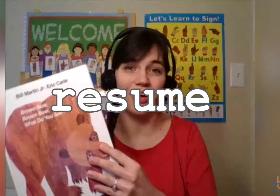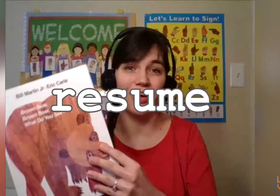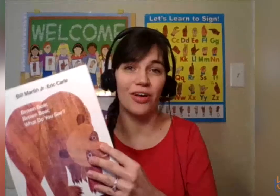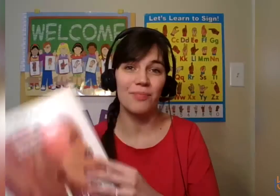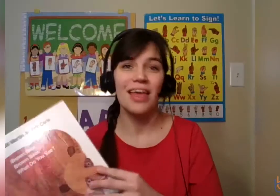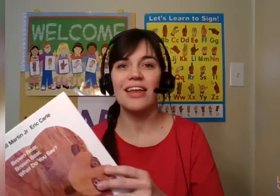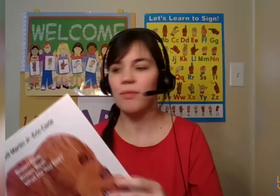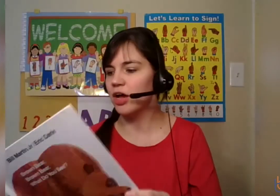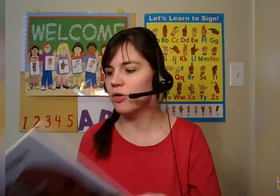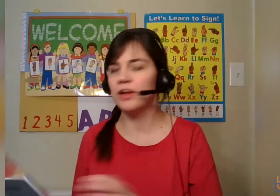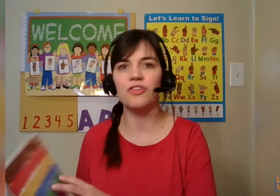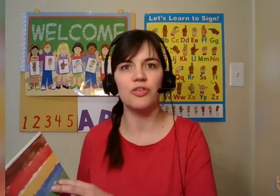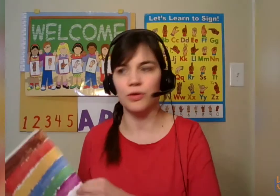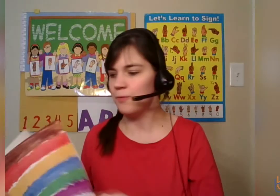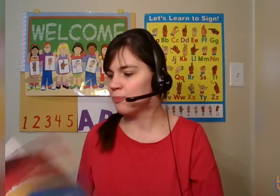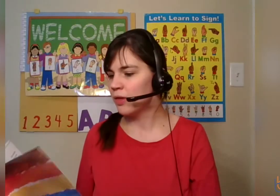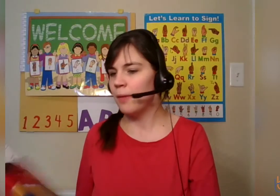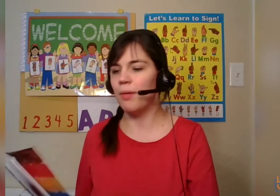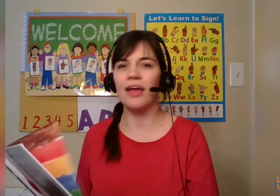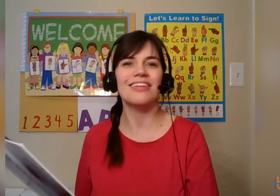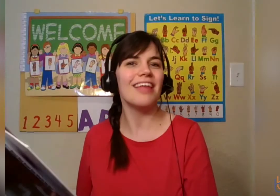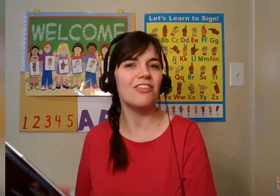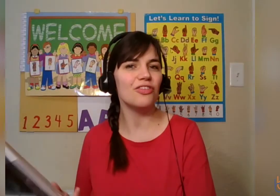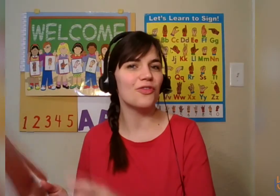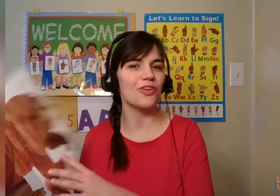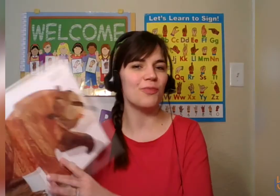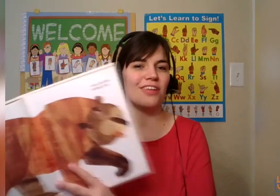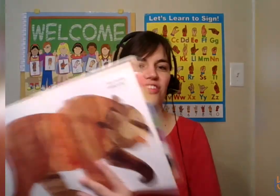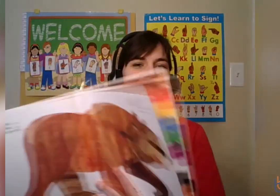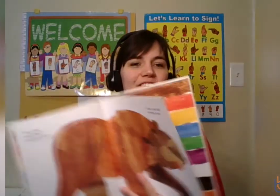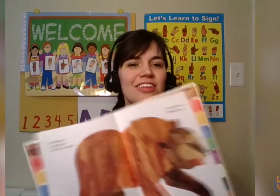Now I'm not going to read it to you, but let's do the first page together to get